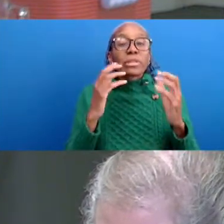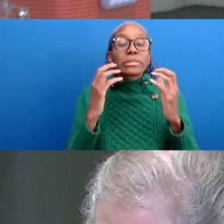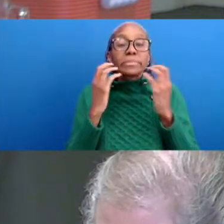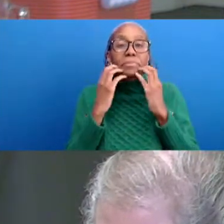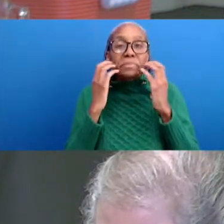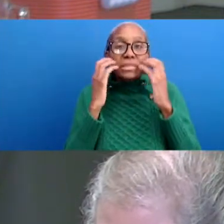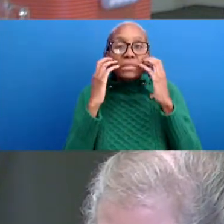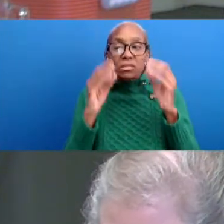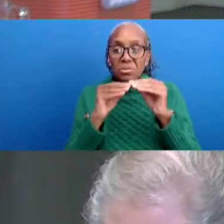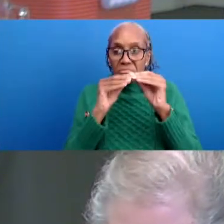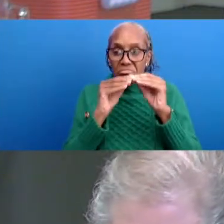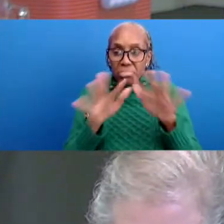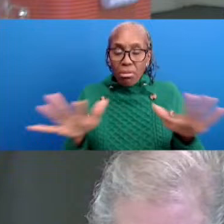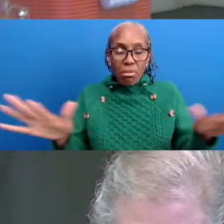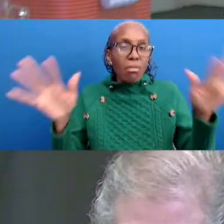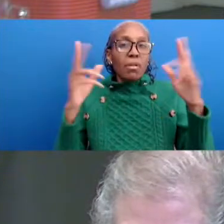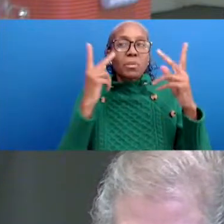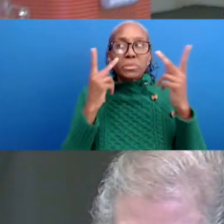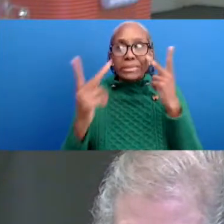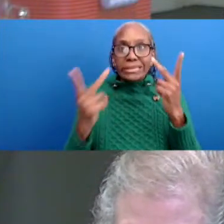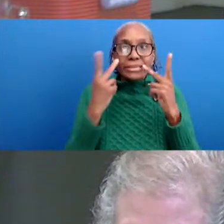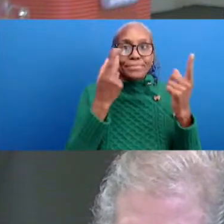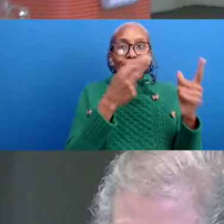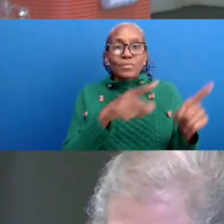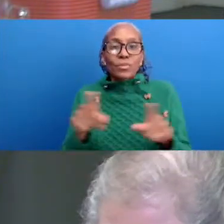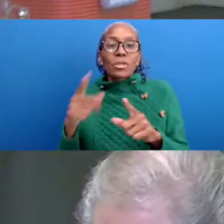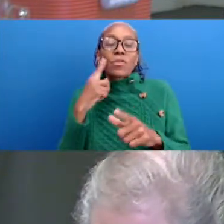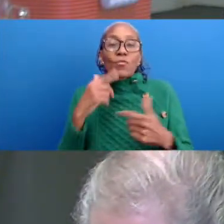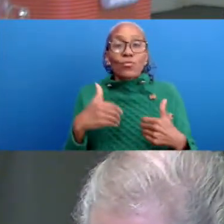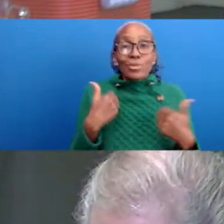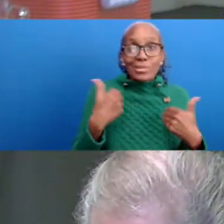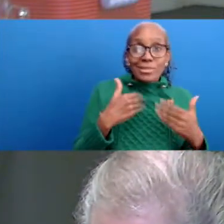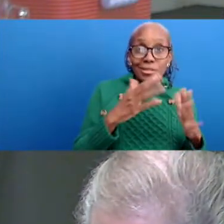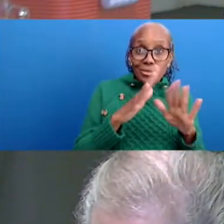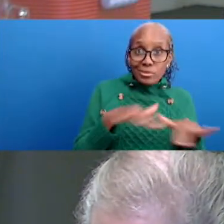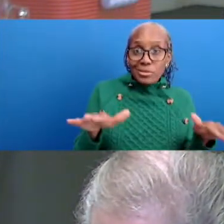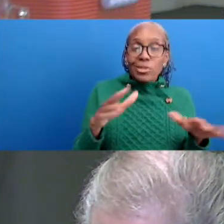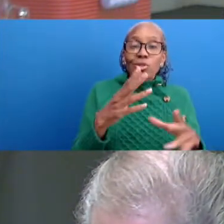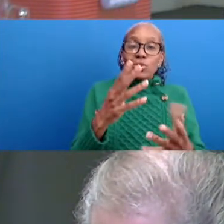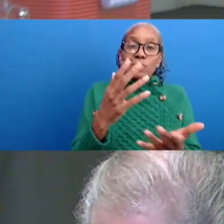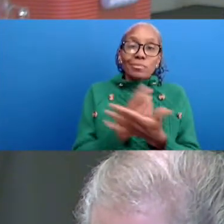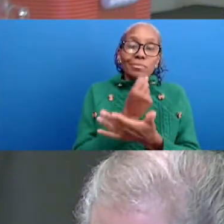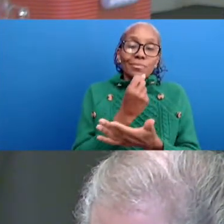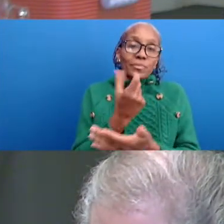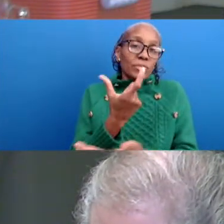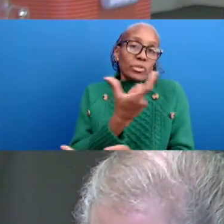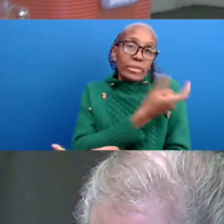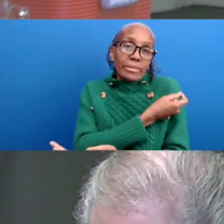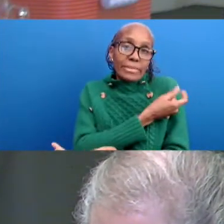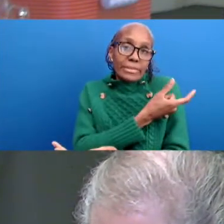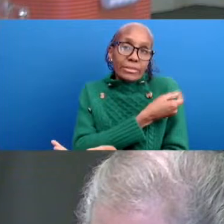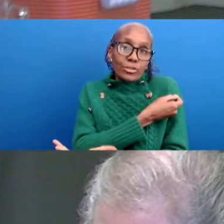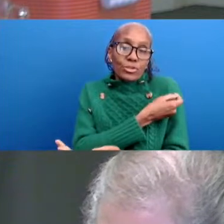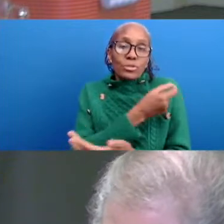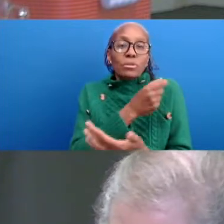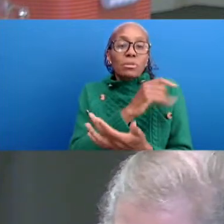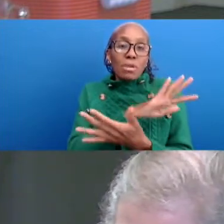IMPORTANT IT IS FOR THIS